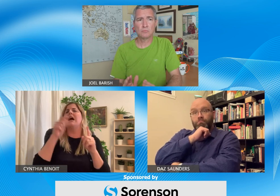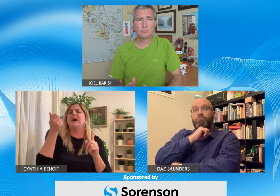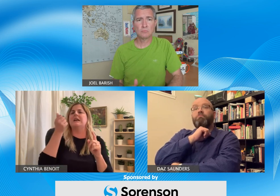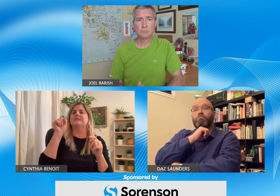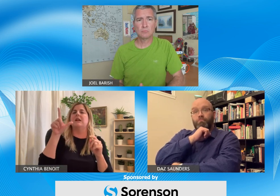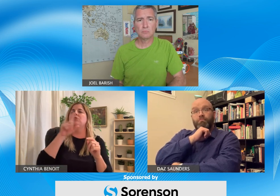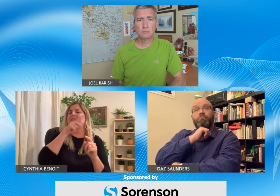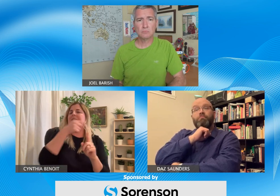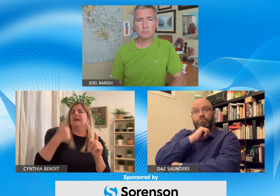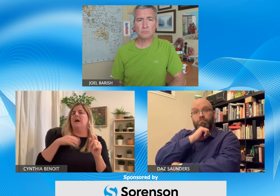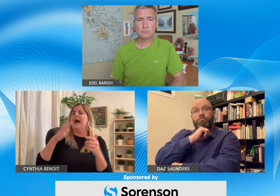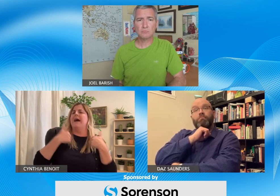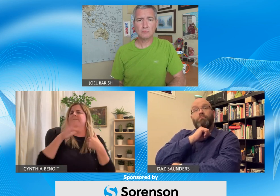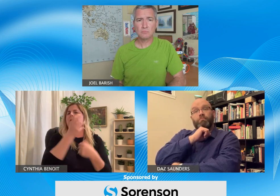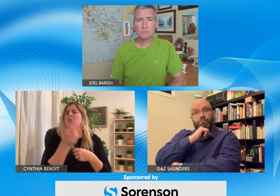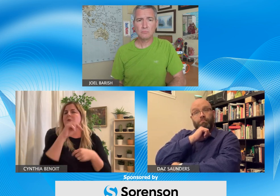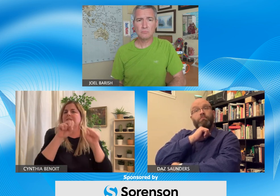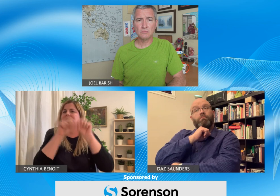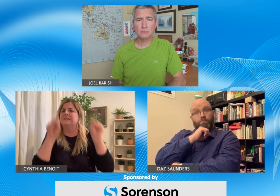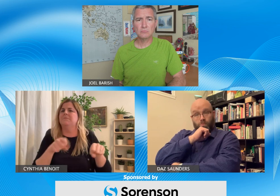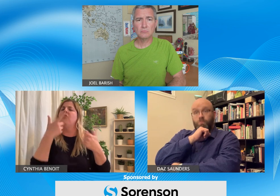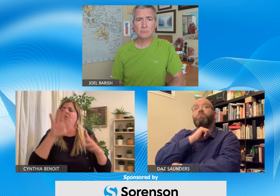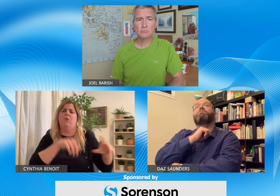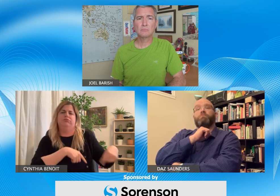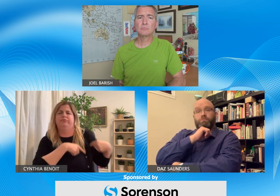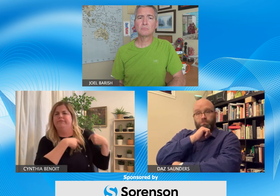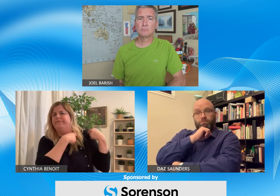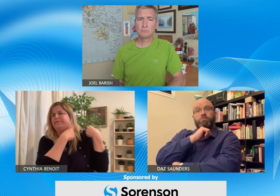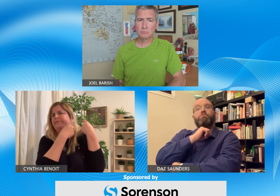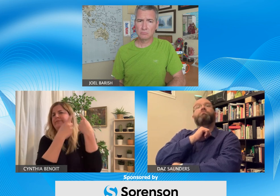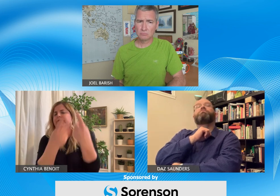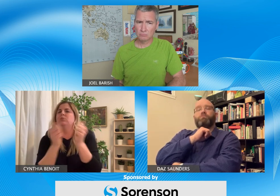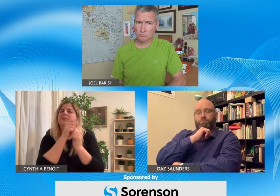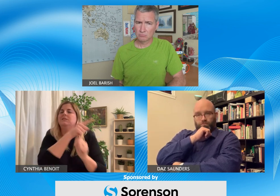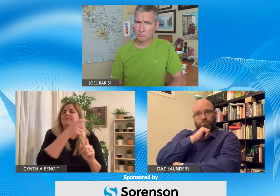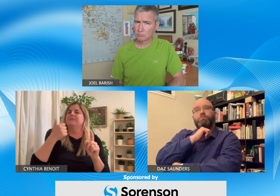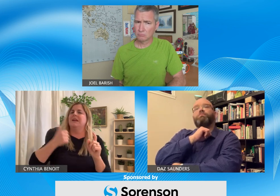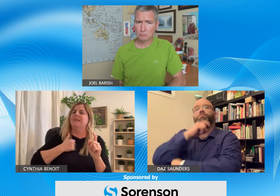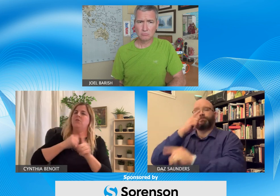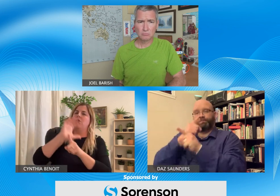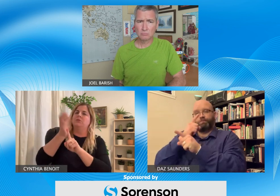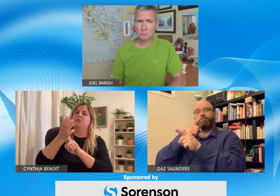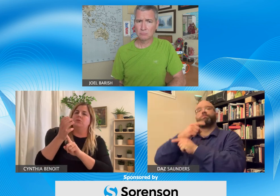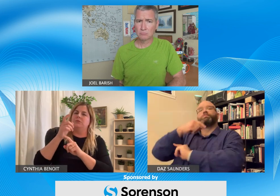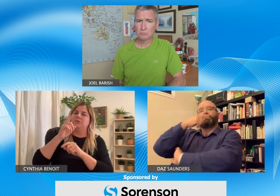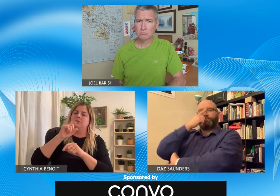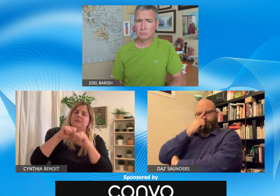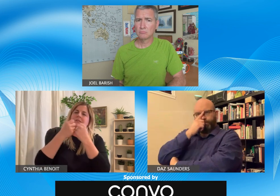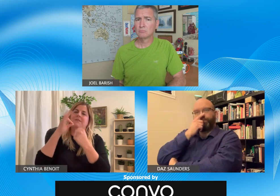ASL has had their own systems for a long time. Canadian Cultural Society of the Deaf,